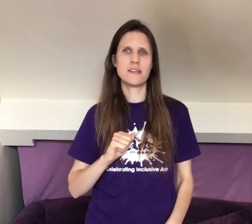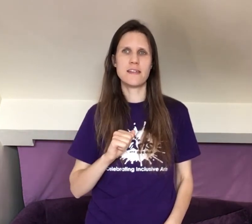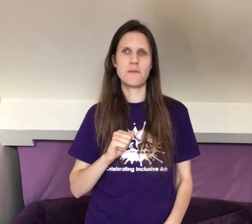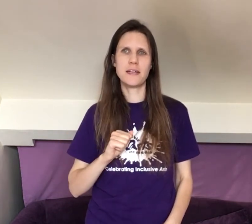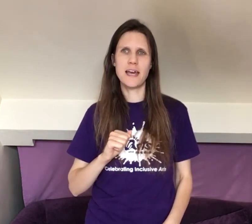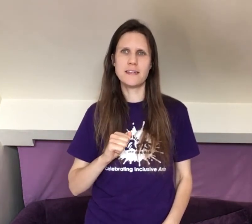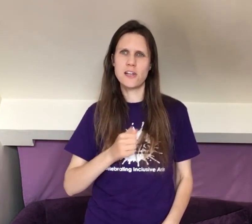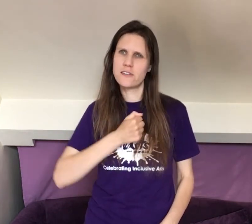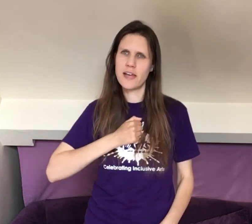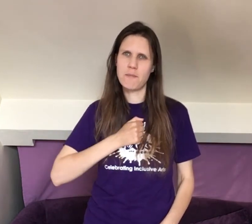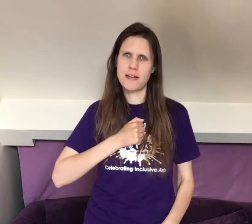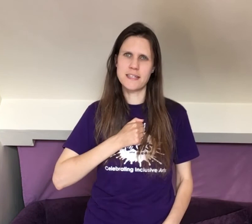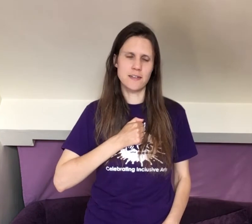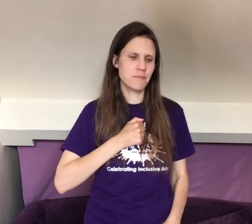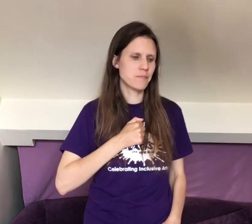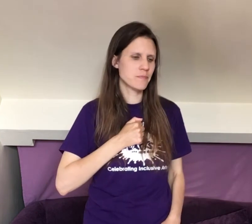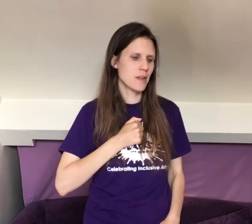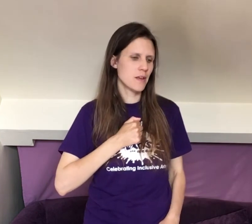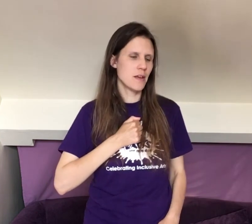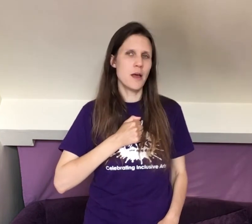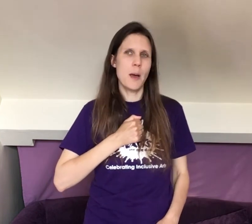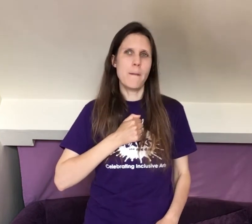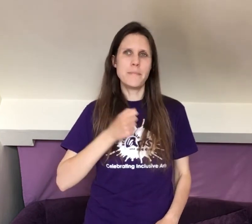Do you want to hear that one again? Shall I do it again? My turn.